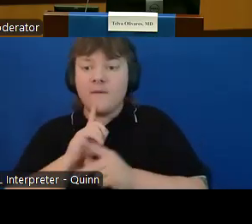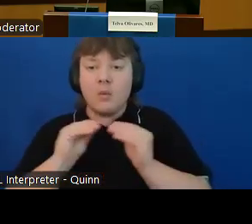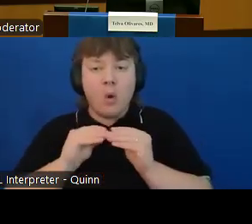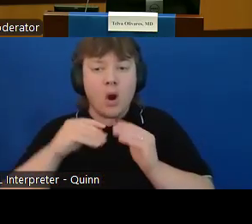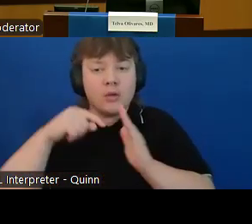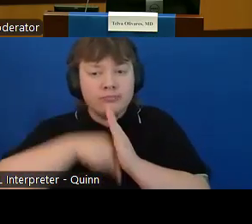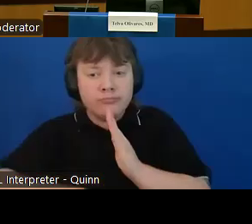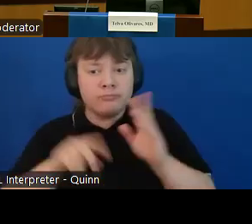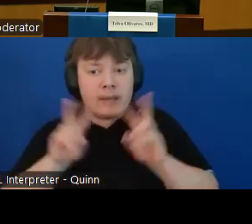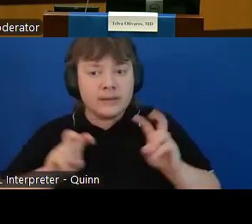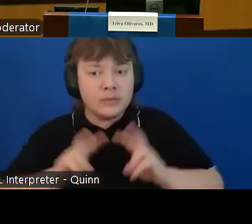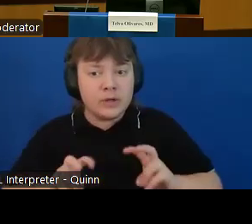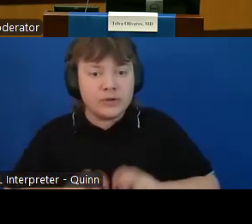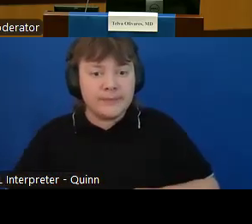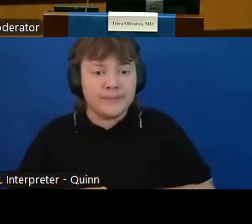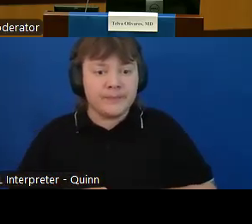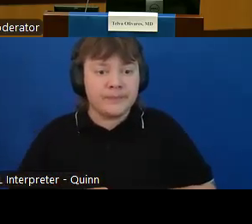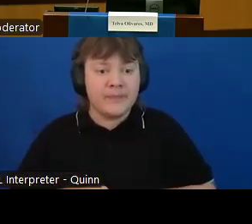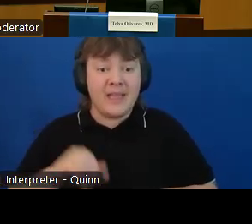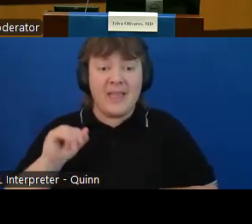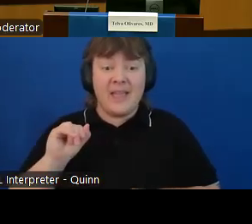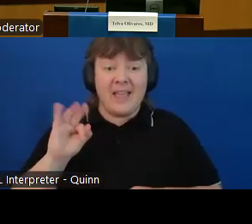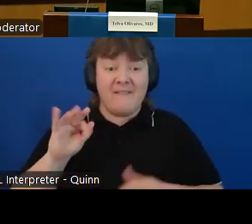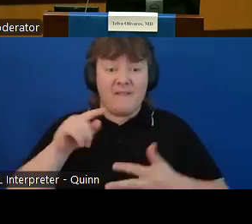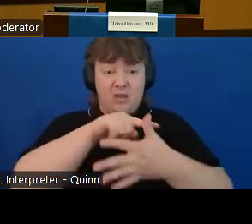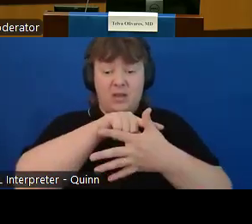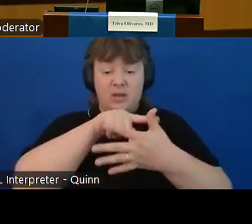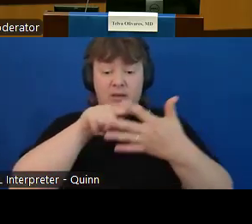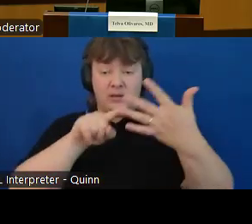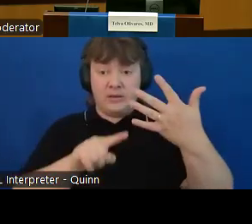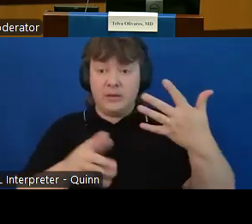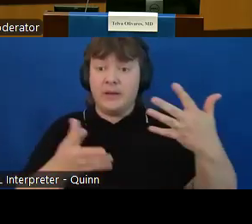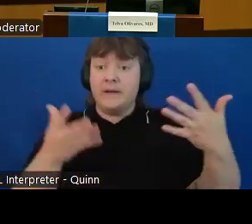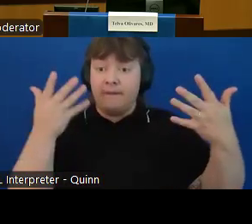If the patient chooses to move forward after passing these three doctor level eligibility